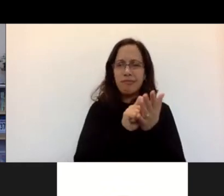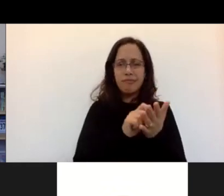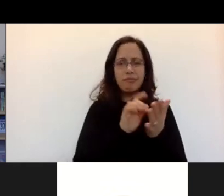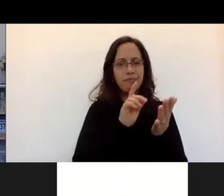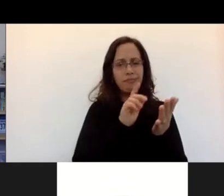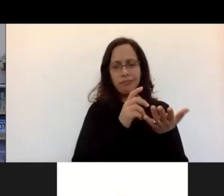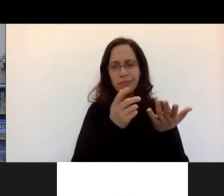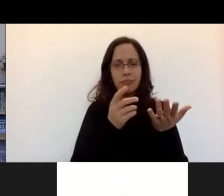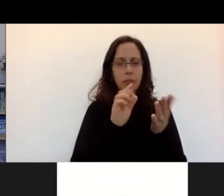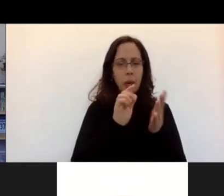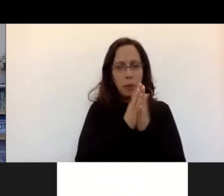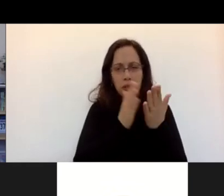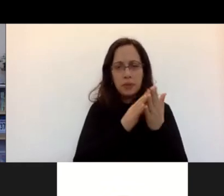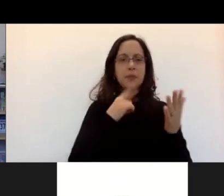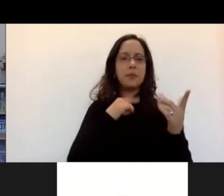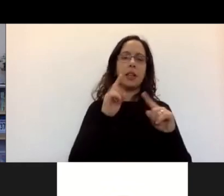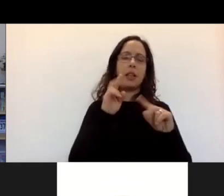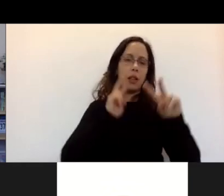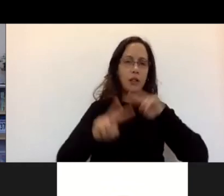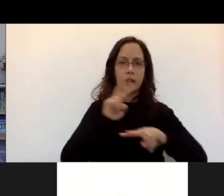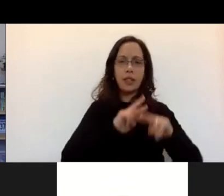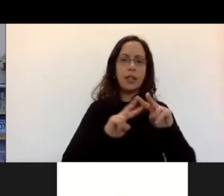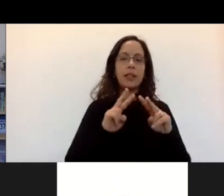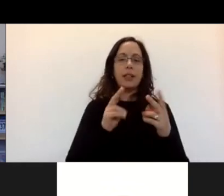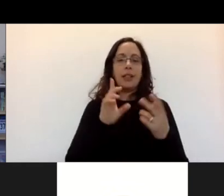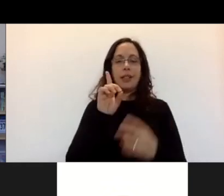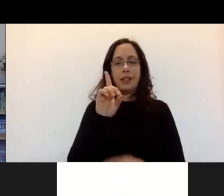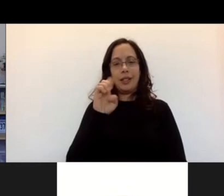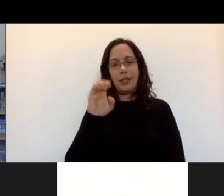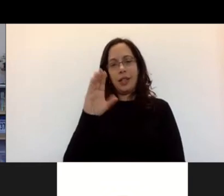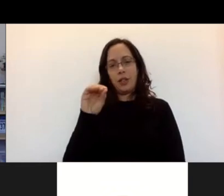postcolonial condition across the globe in the Middle East and elsewhere and said you know;